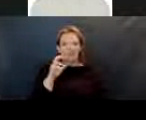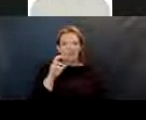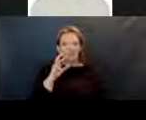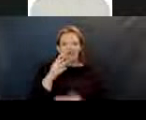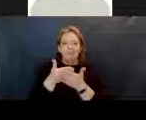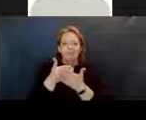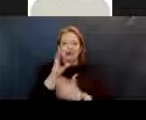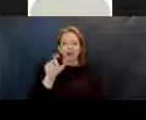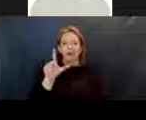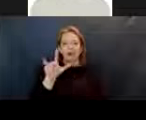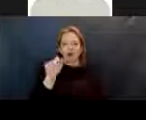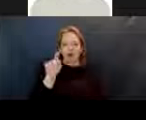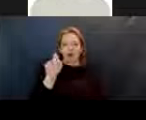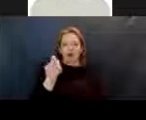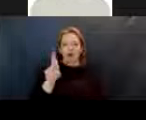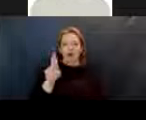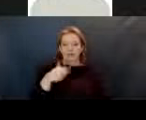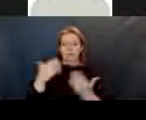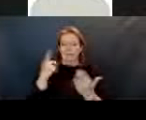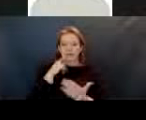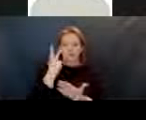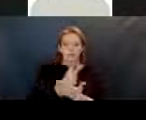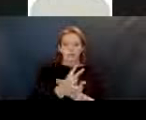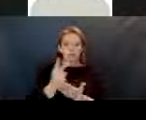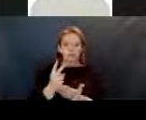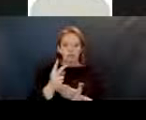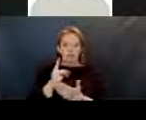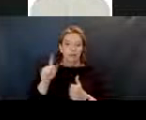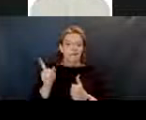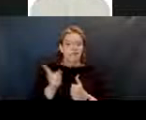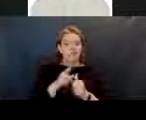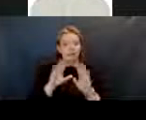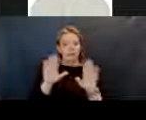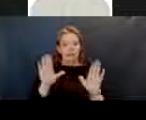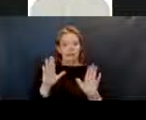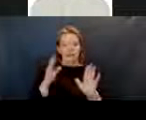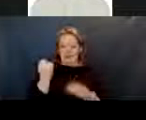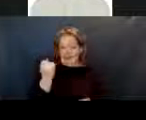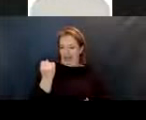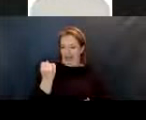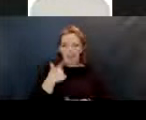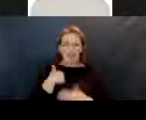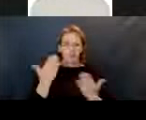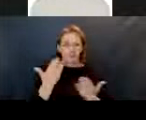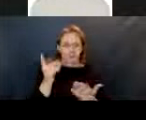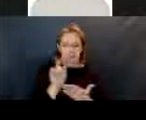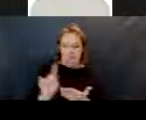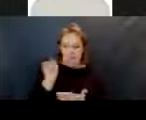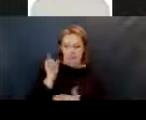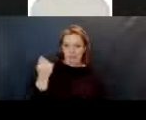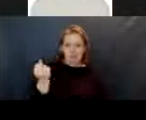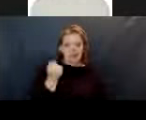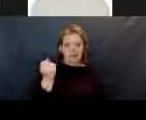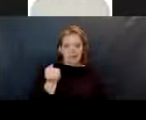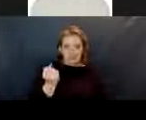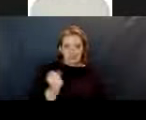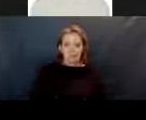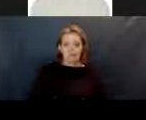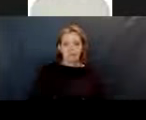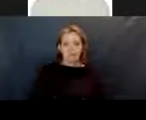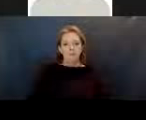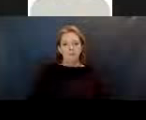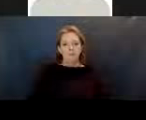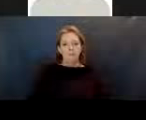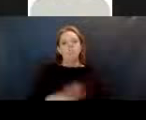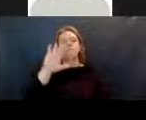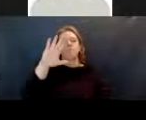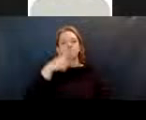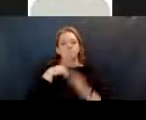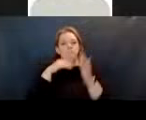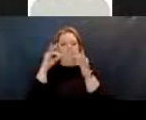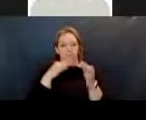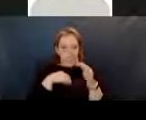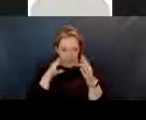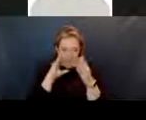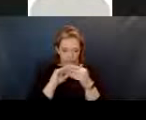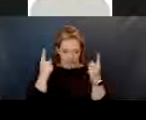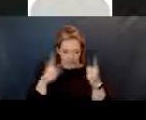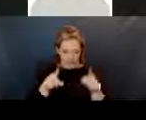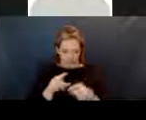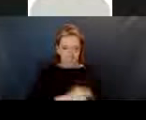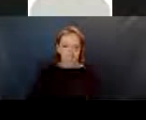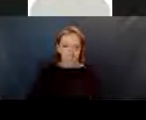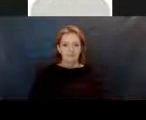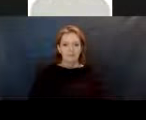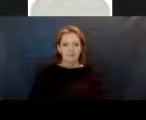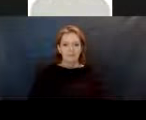The first Saturday I was here, and this past Saturday, and so here's my story.